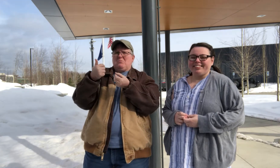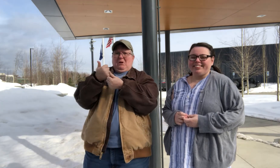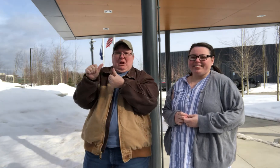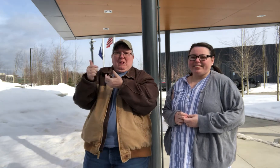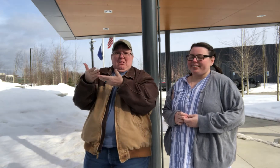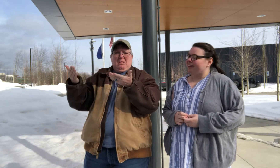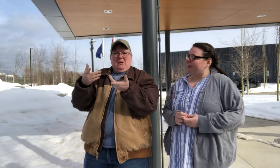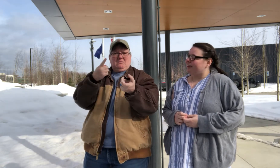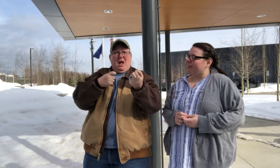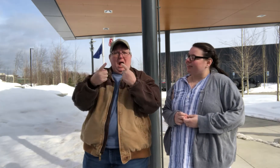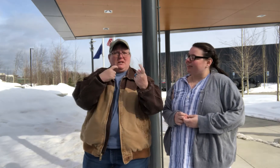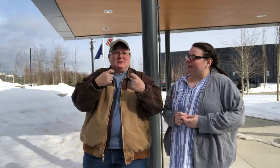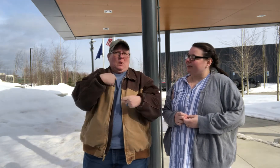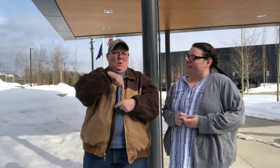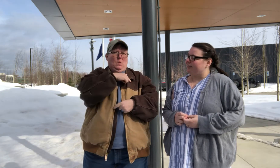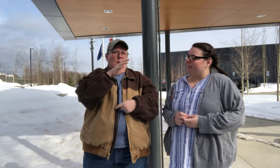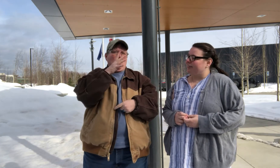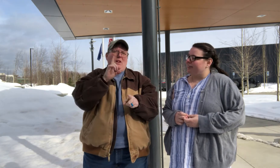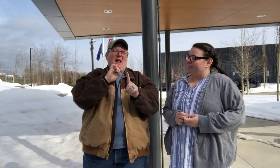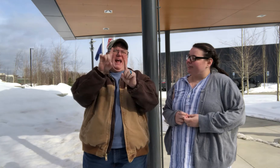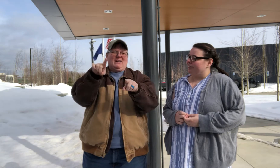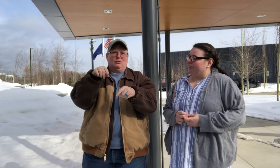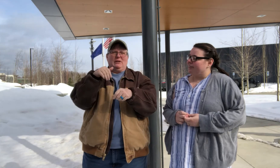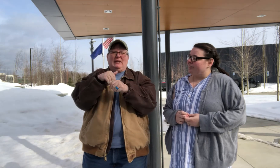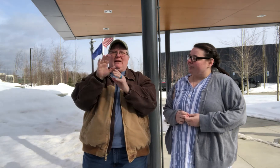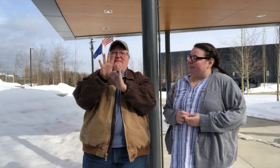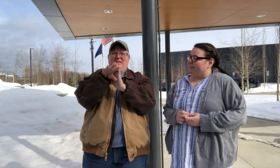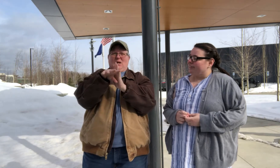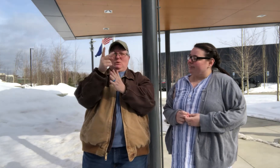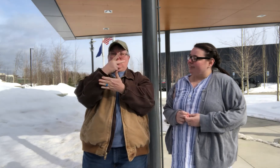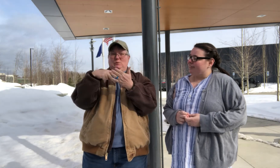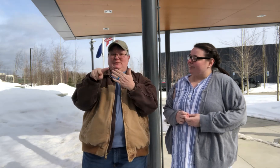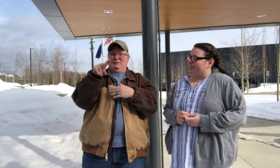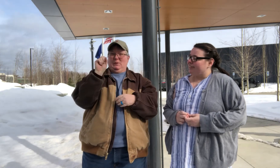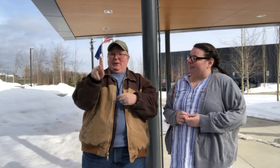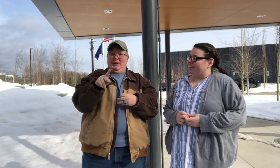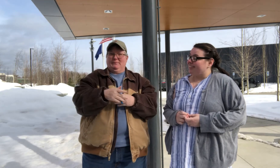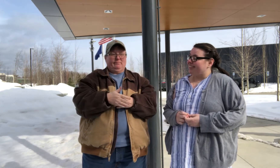anything? You can go ahead and ask us and we're going to answer in the video in two weeks. [Summer] hmm-mmm